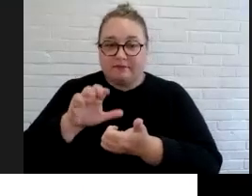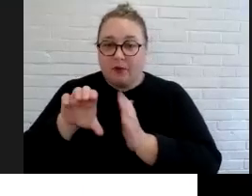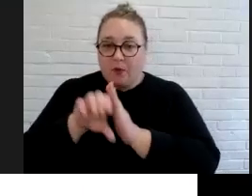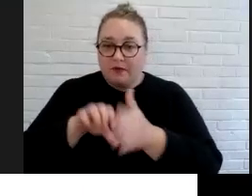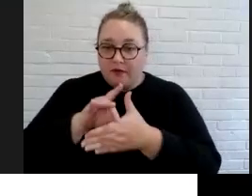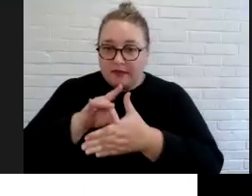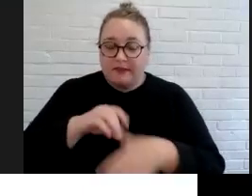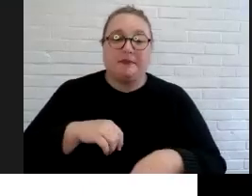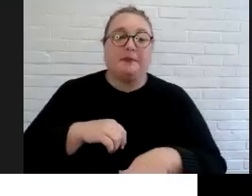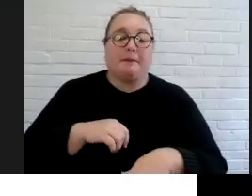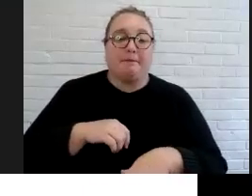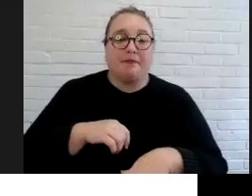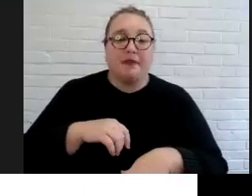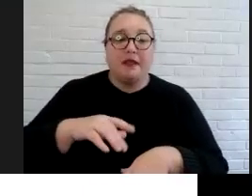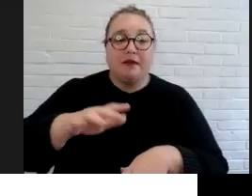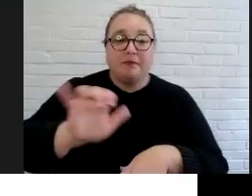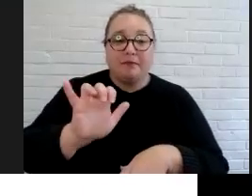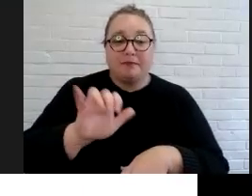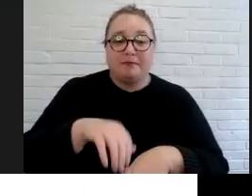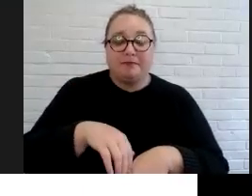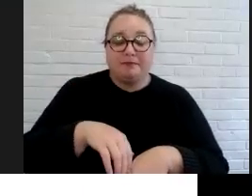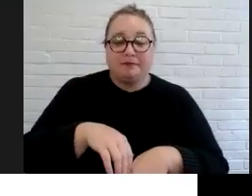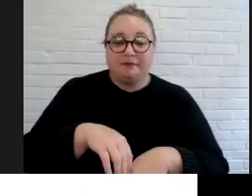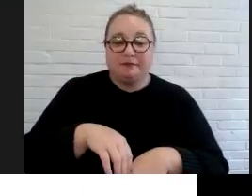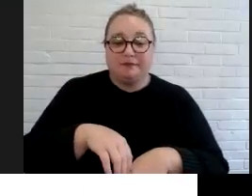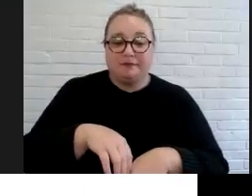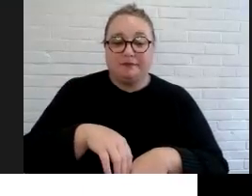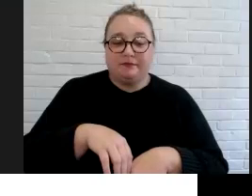have them participate in an introductions discussion.